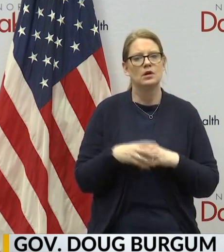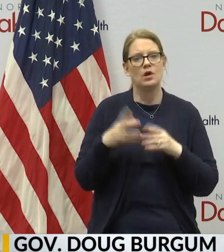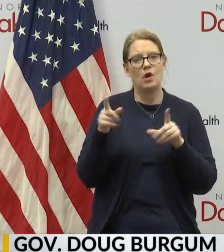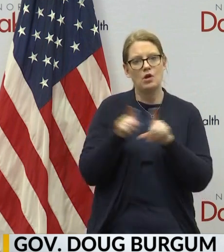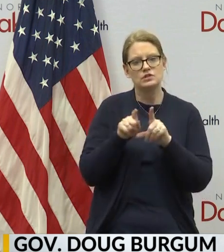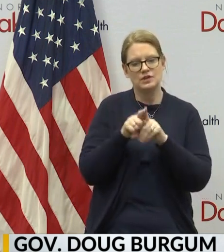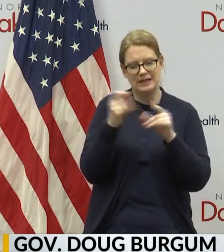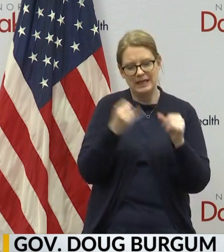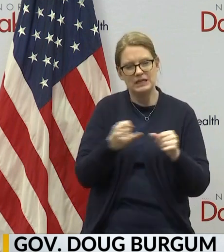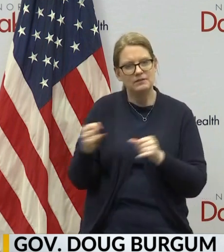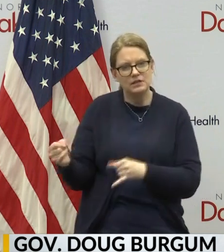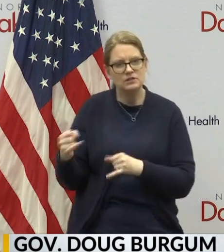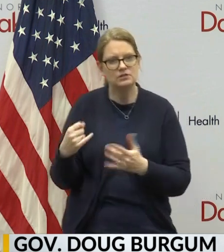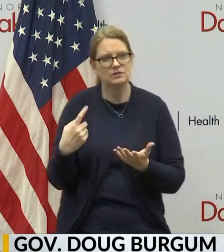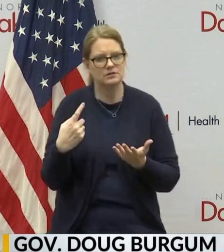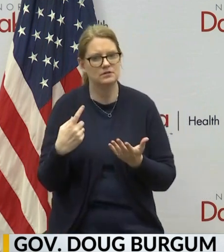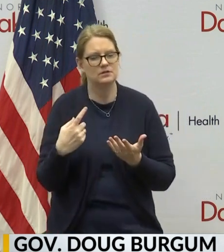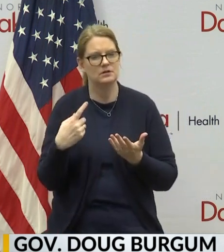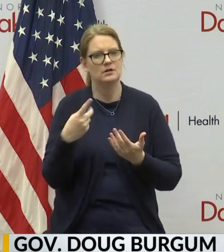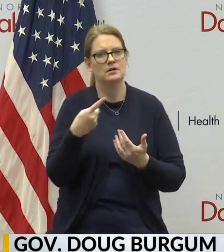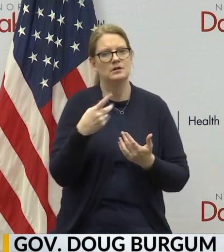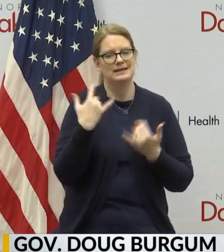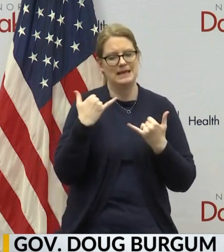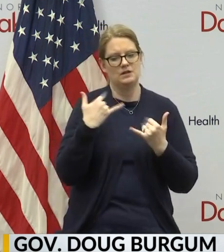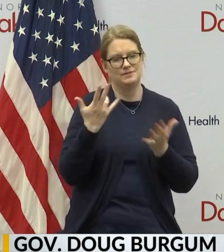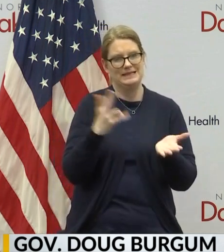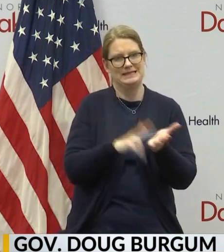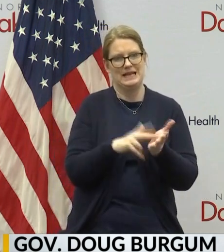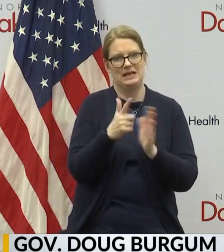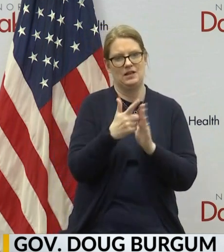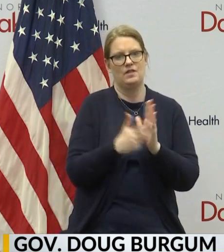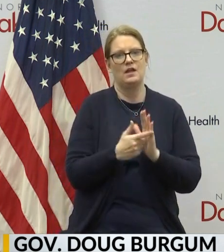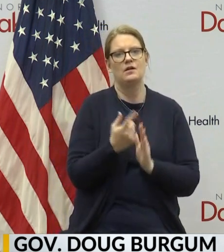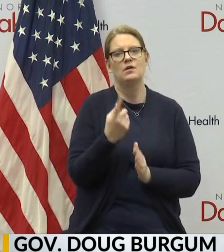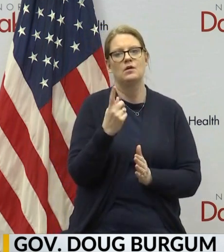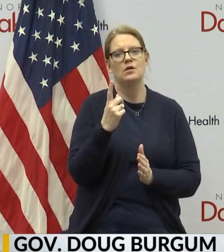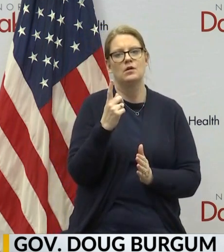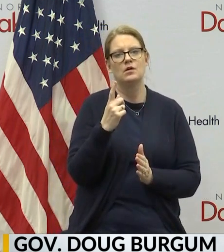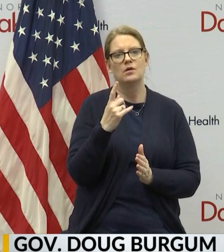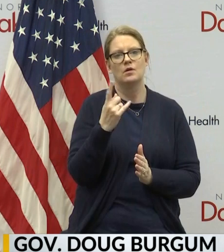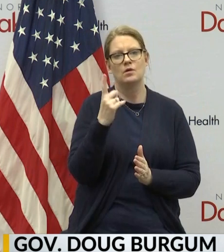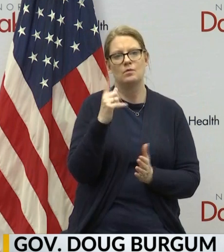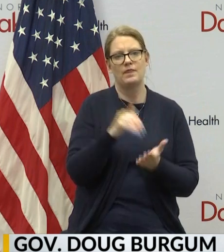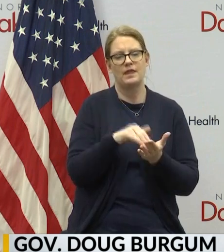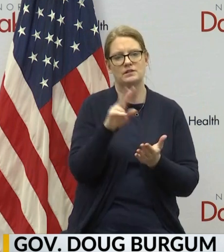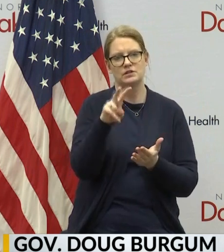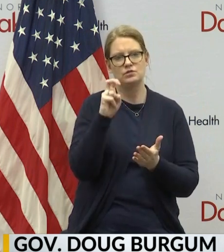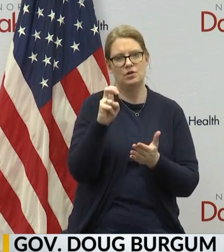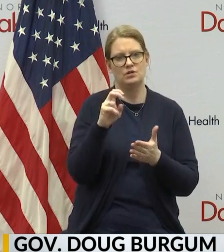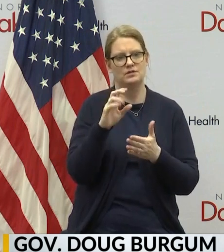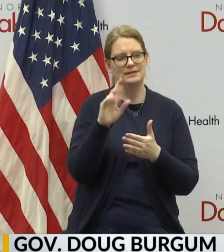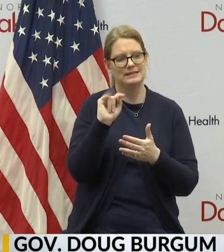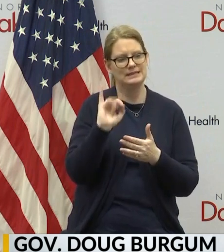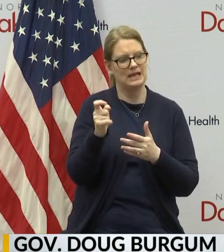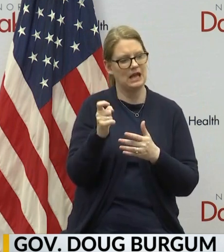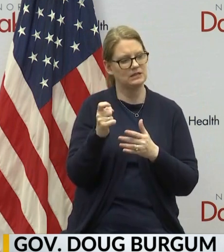ADDITIONAL GRANT FUNDING FOR GRANTS AND TECHNICAL ASSISTANCE. IT'S ALSO GOT THE PART FOR INDIVIDUALS, YOU HEARD IT TALKED